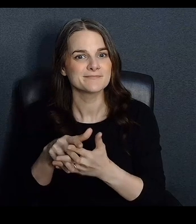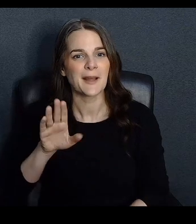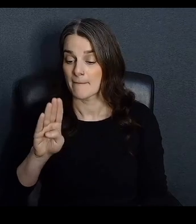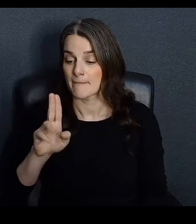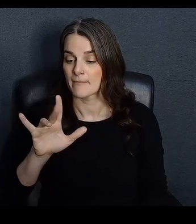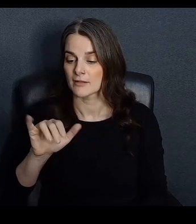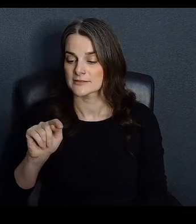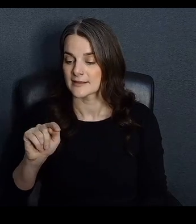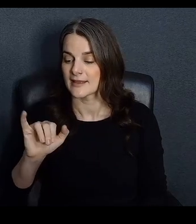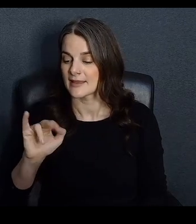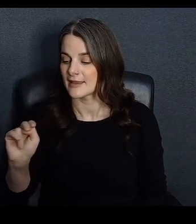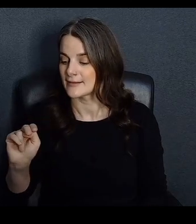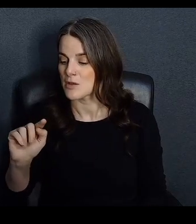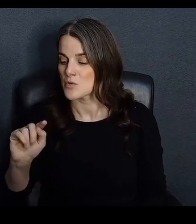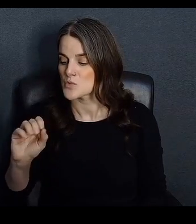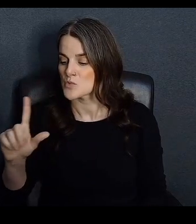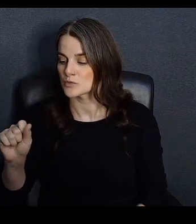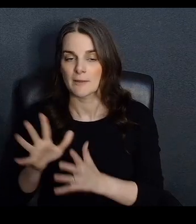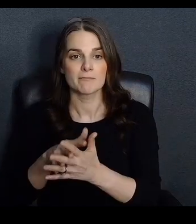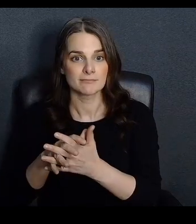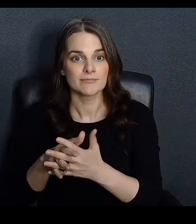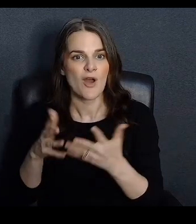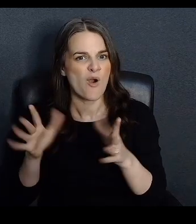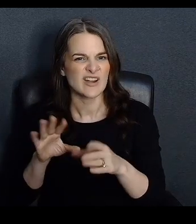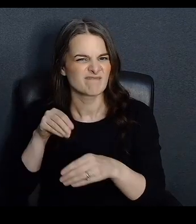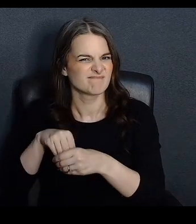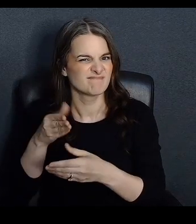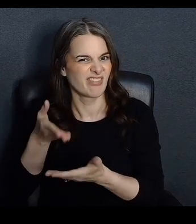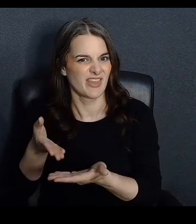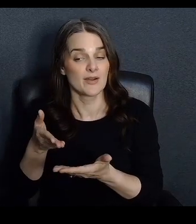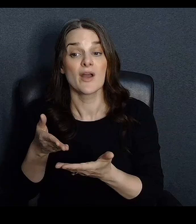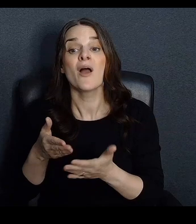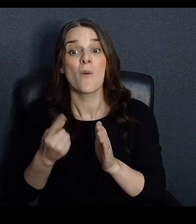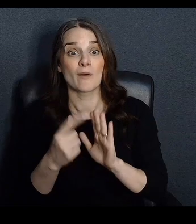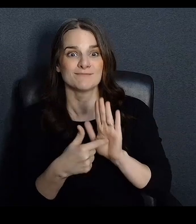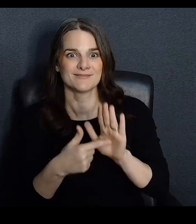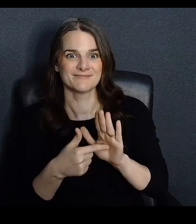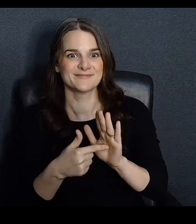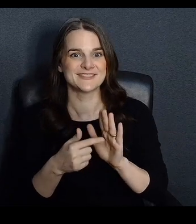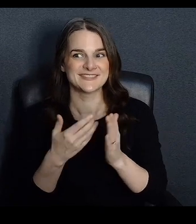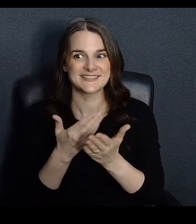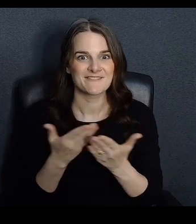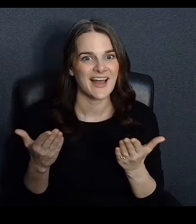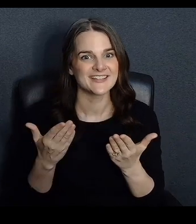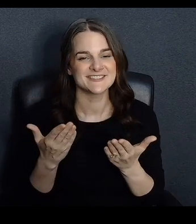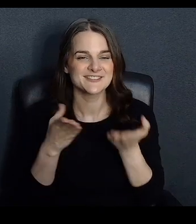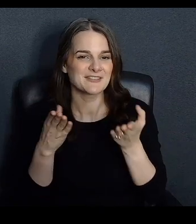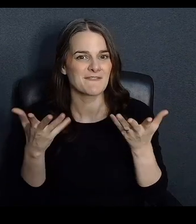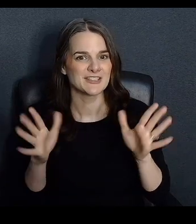So here's one example of tools that are associated with whatever devices or services that you already have access to.